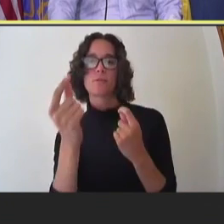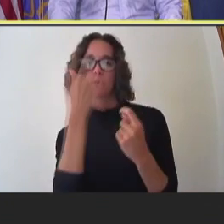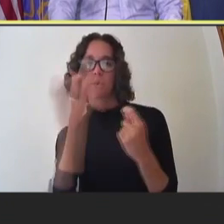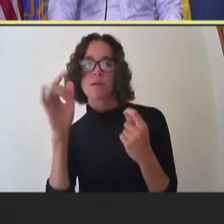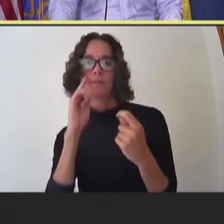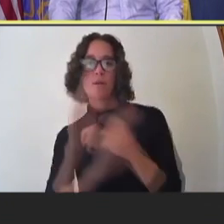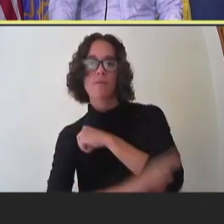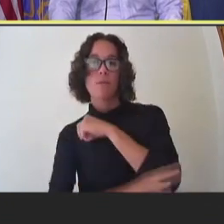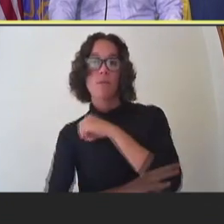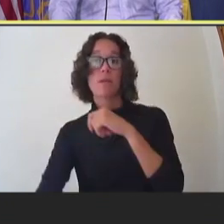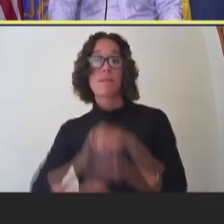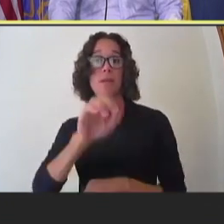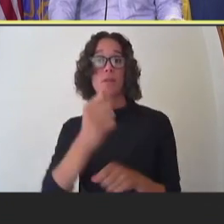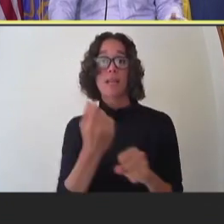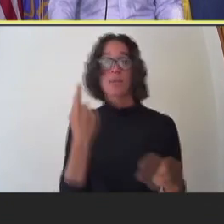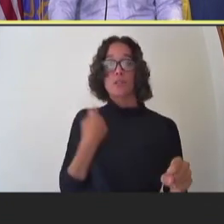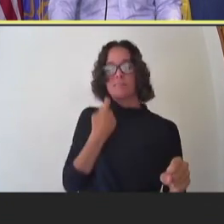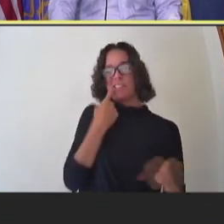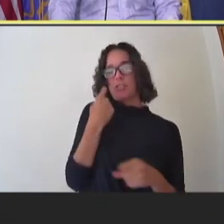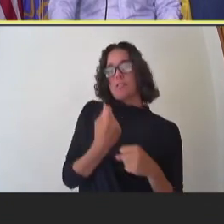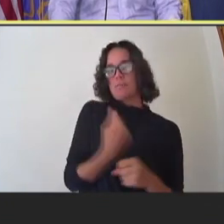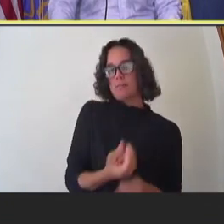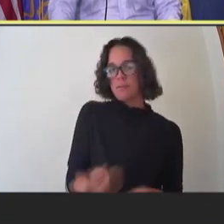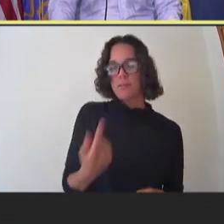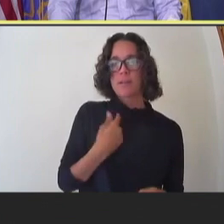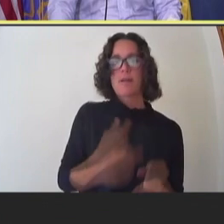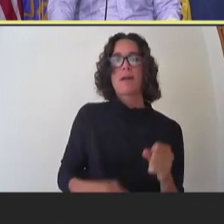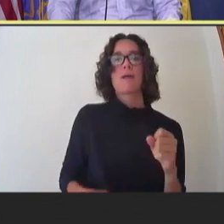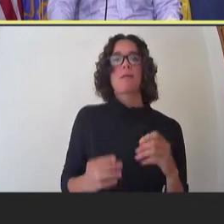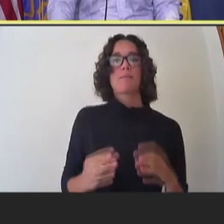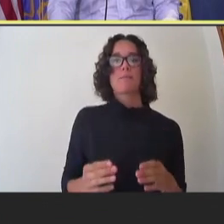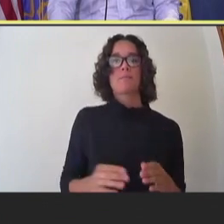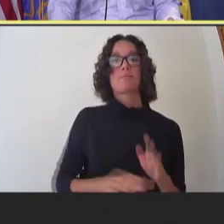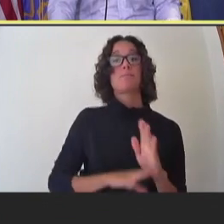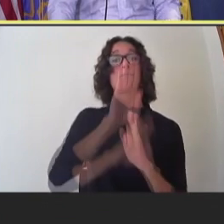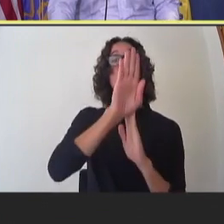last year, this past year, from the combination of expert judgment and modeling was anticipated to be